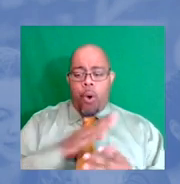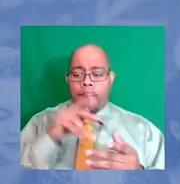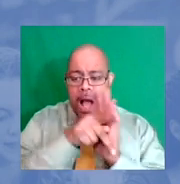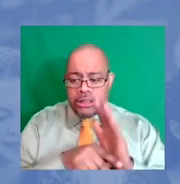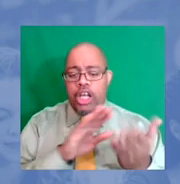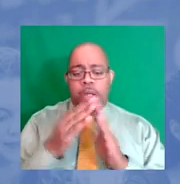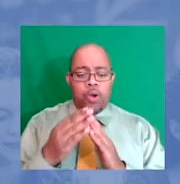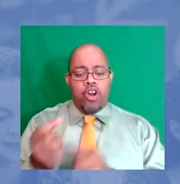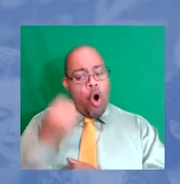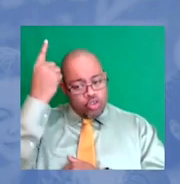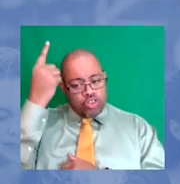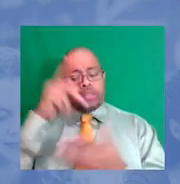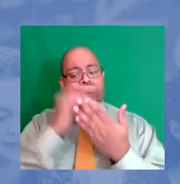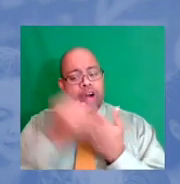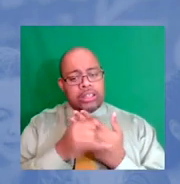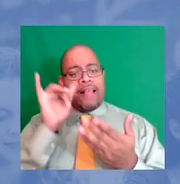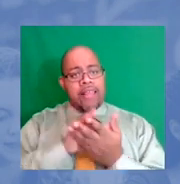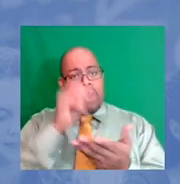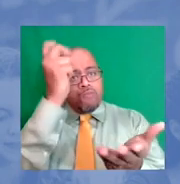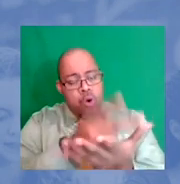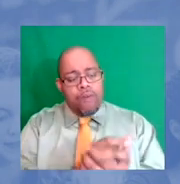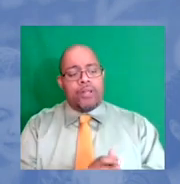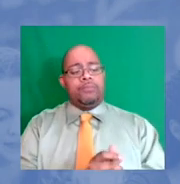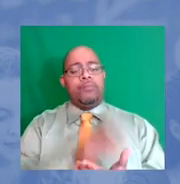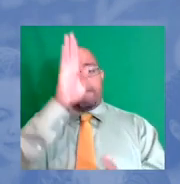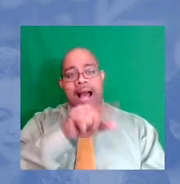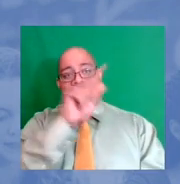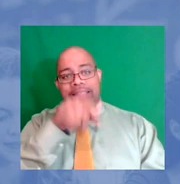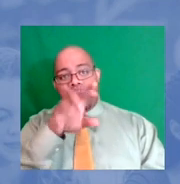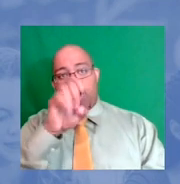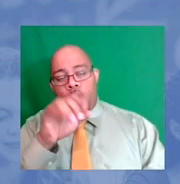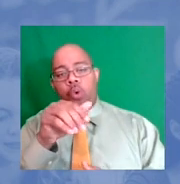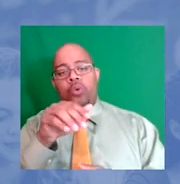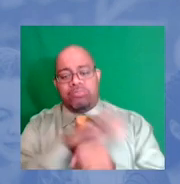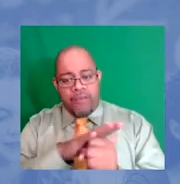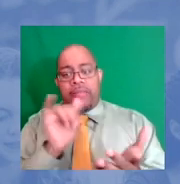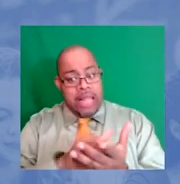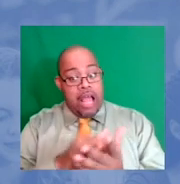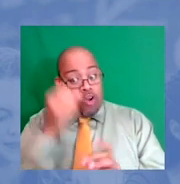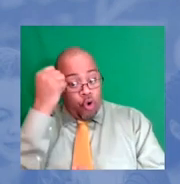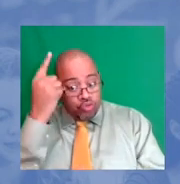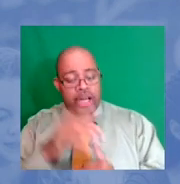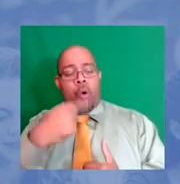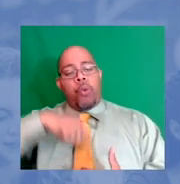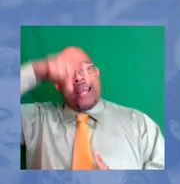THEY WERE IMPROVING BY ZIP CODE AND NEIGHBORHOOD. WITH THAT SAID, WE NEED A LOT MORE TO BE DONE.